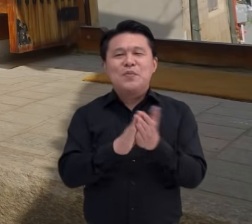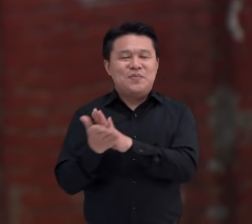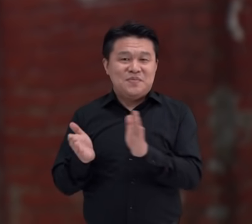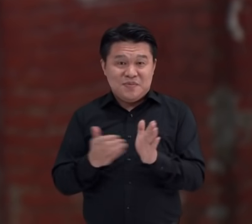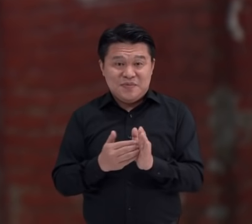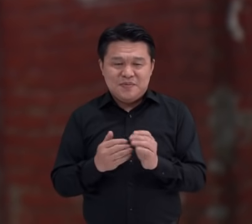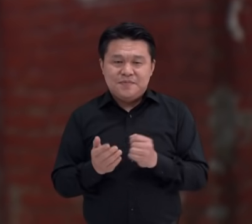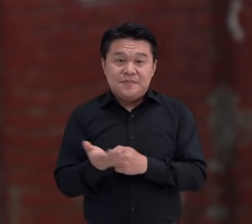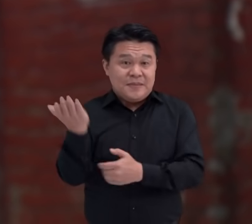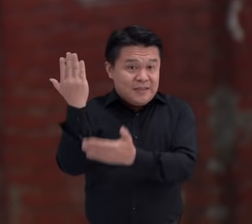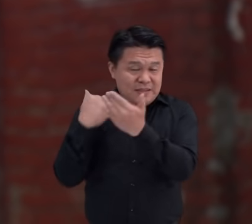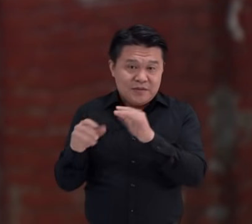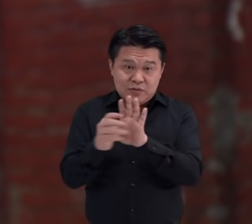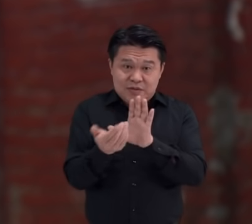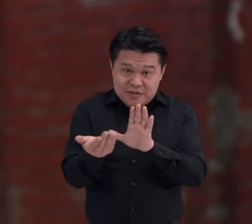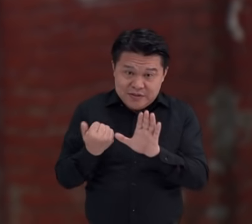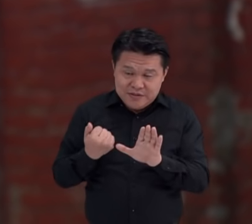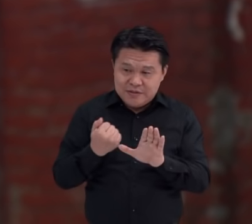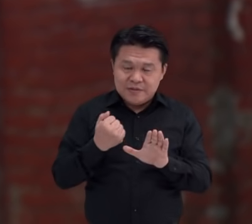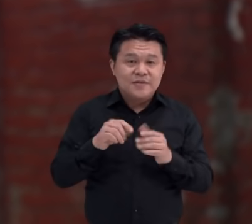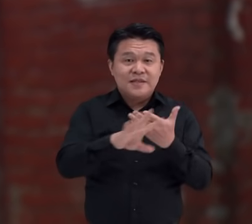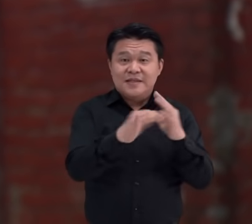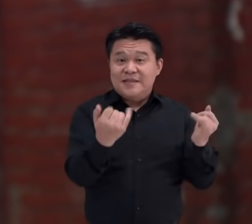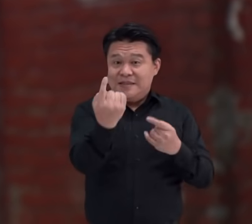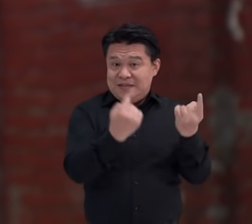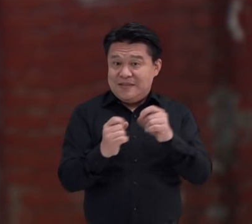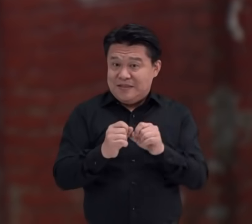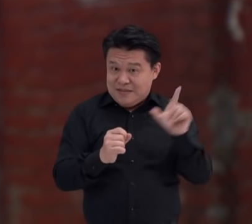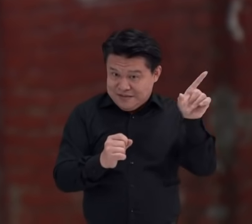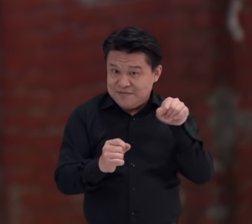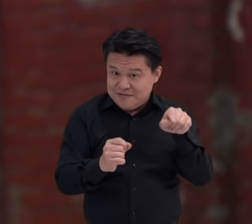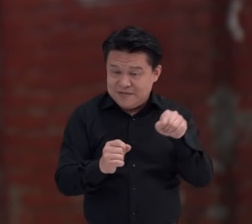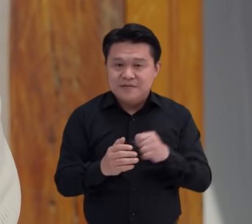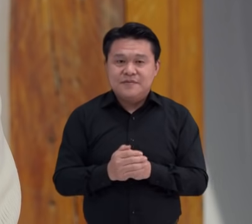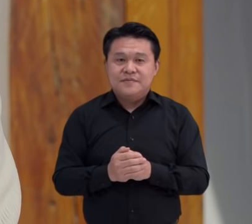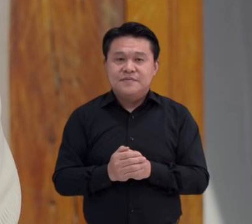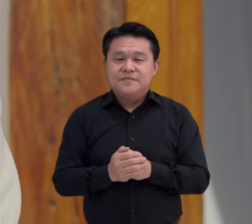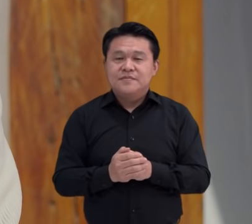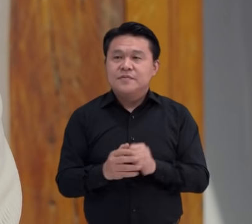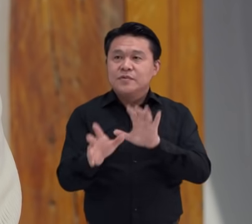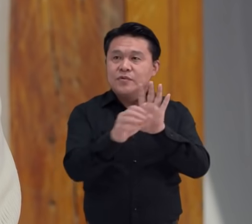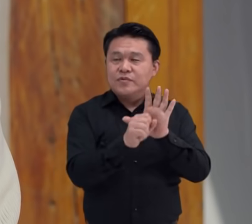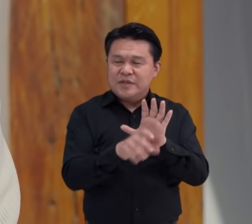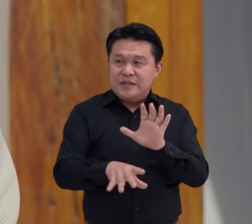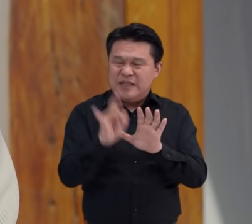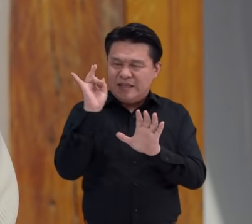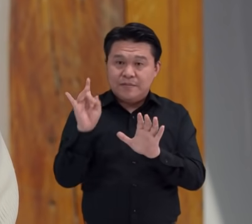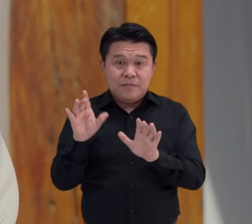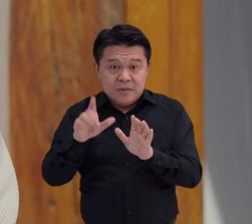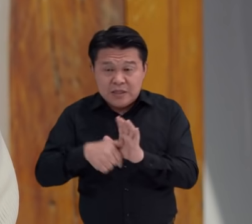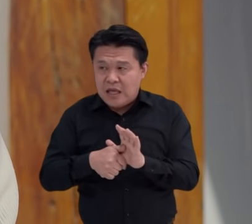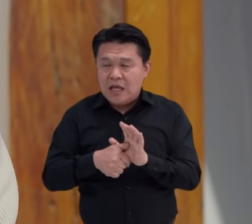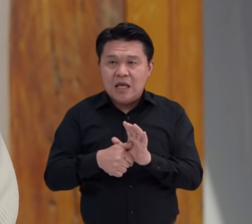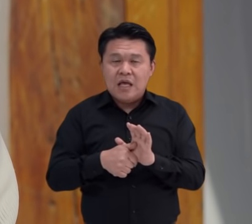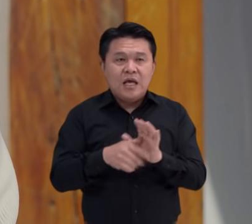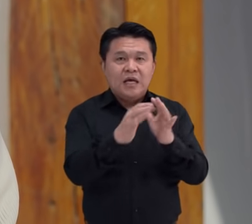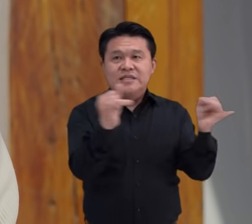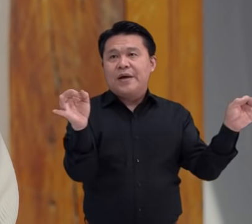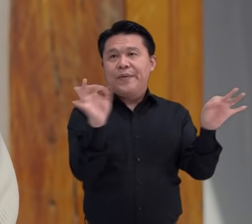Mostly foreign visitors made reservations prior to the pandemic, so we were hit pretty hard in the beginning of the outbreak.